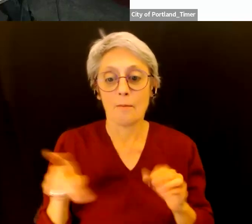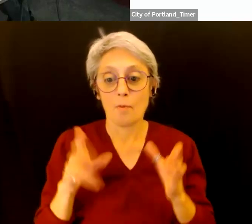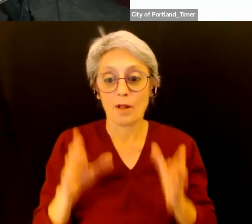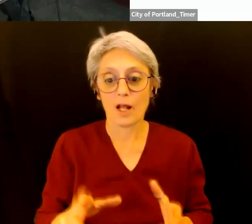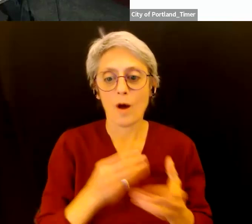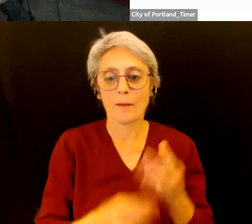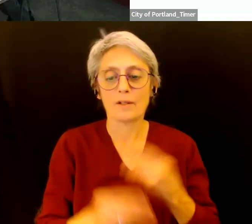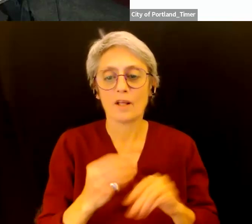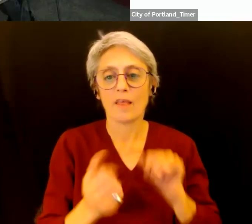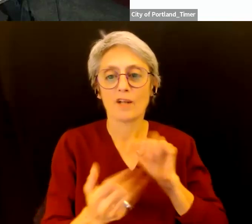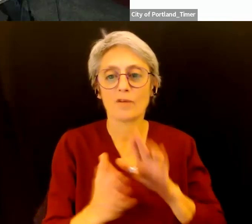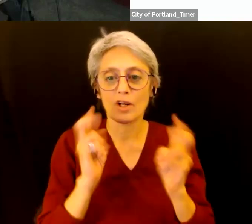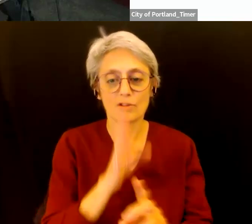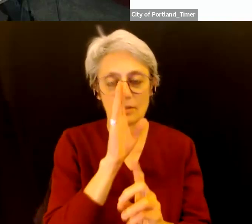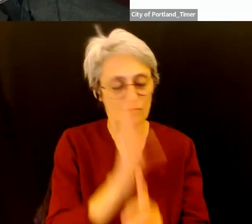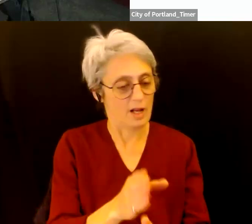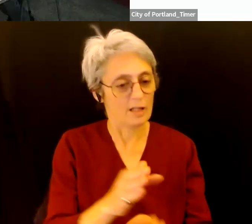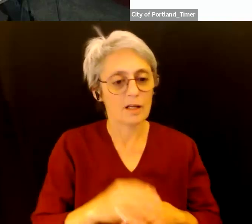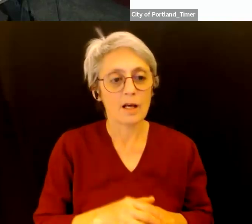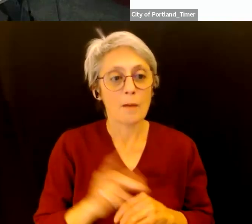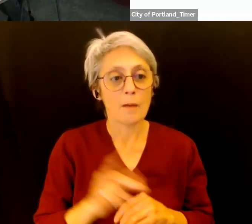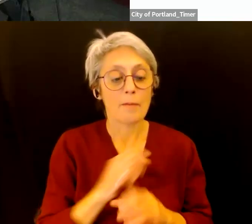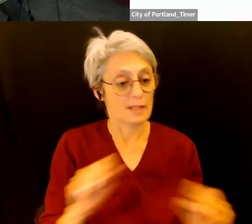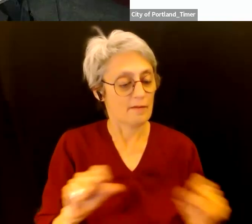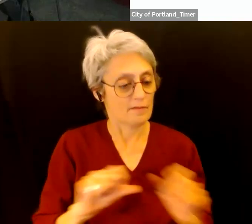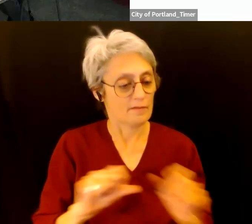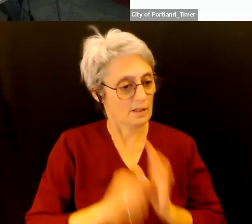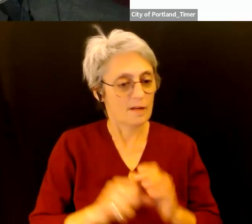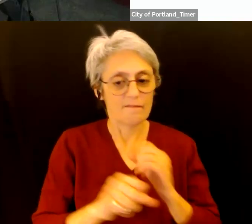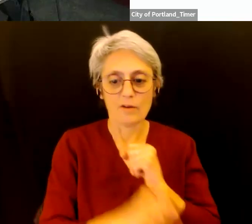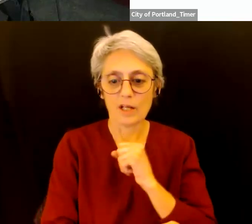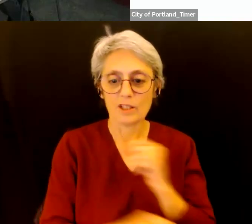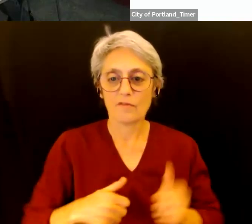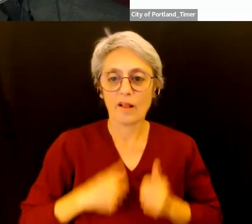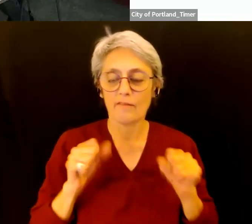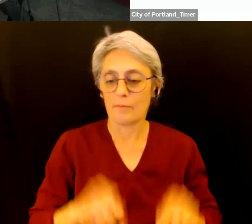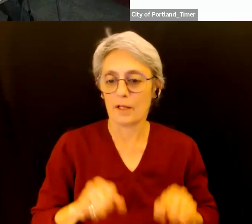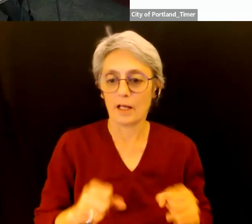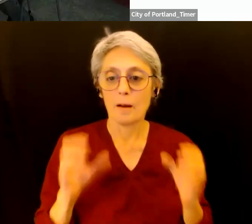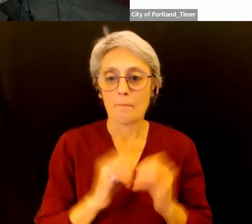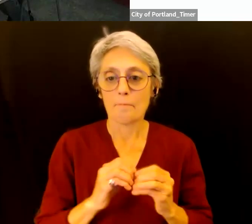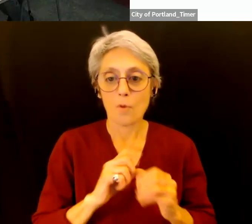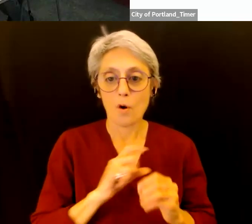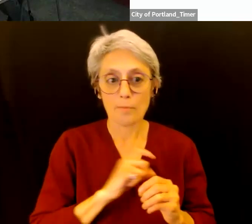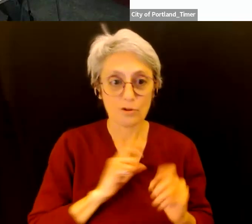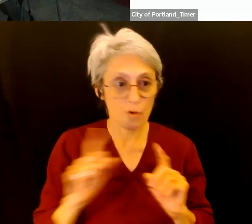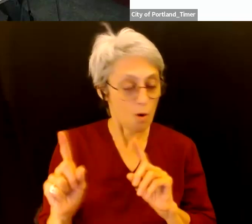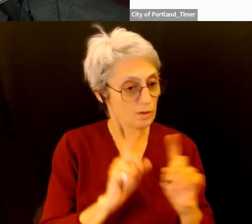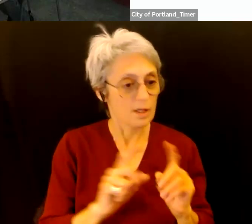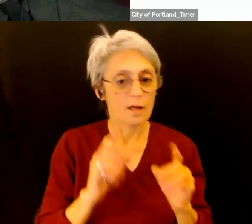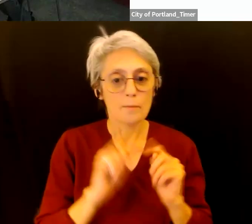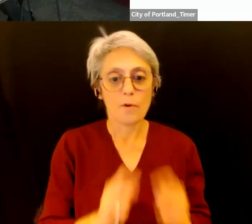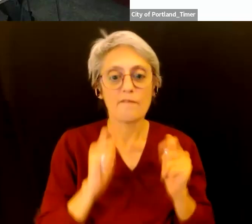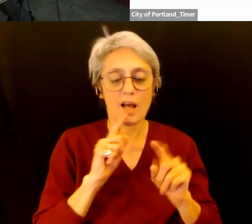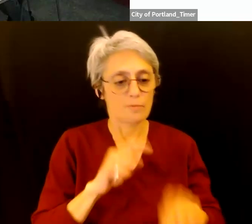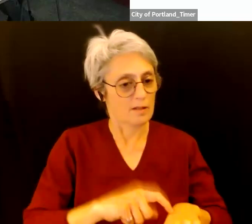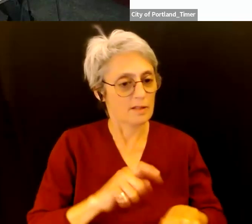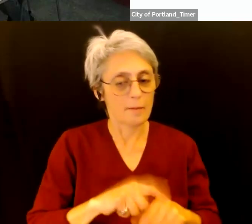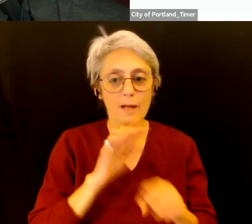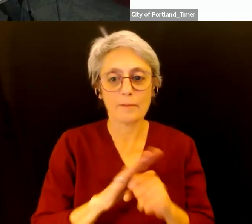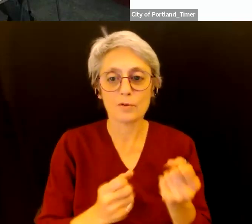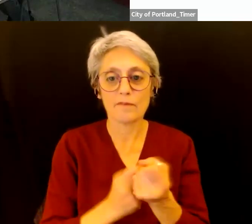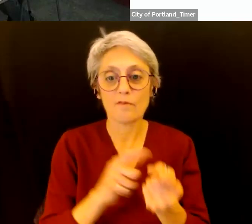That means prioritizing public safety as a foundation of livability. We need more patrols, faster response times, and a commitment to enforcing laws that keep our neighborhoods safe.